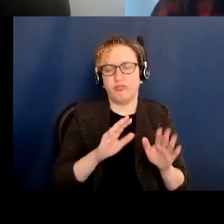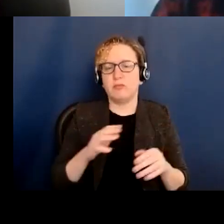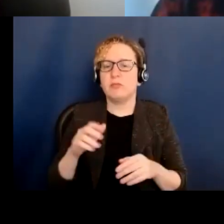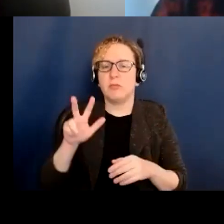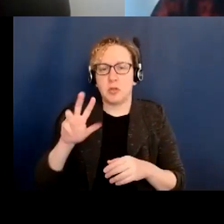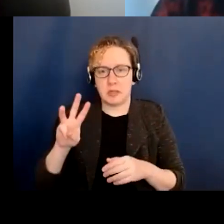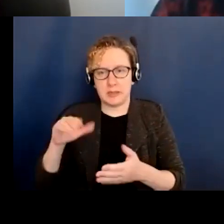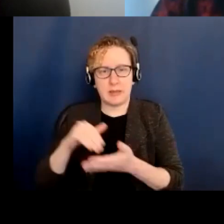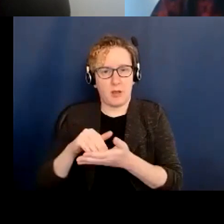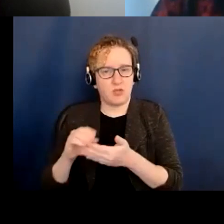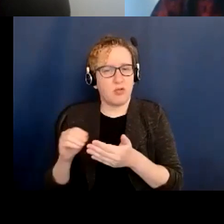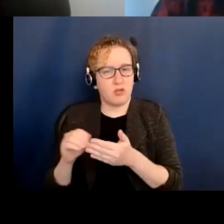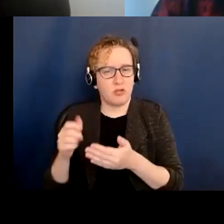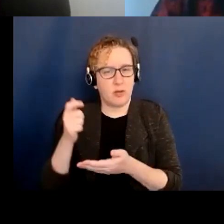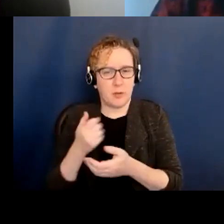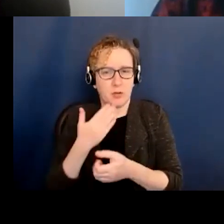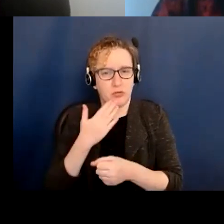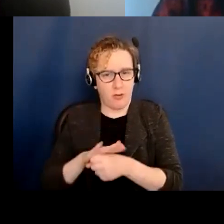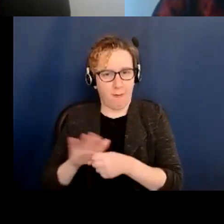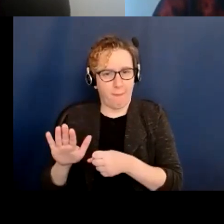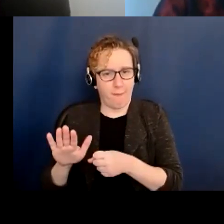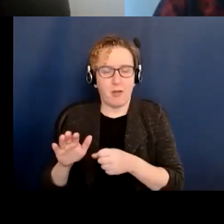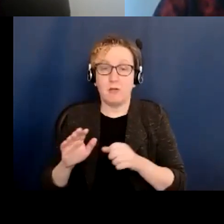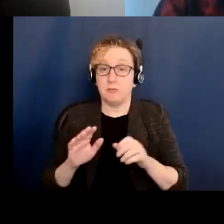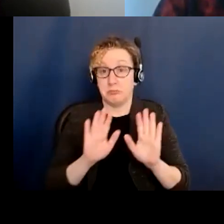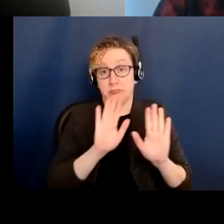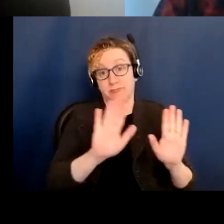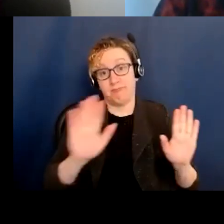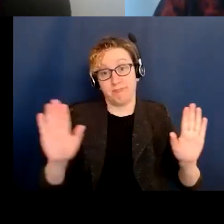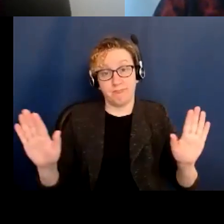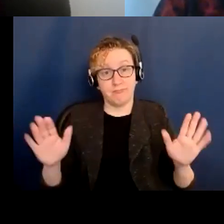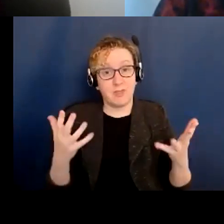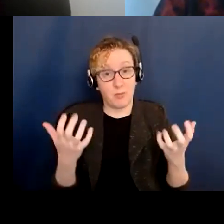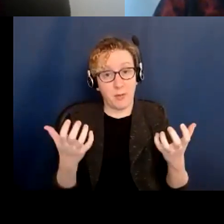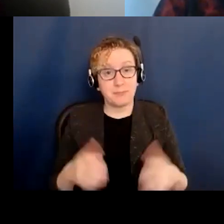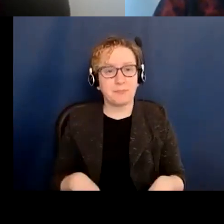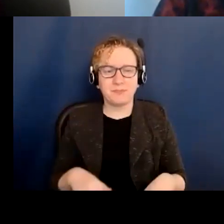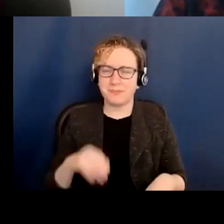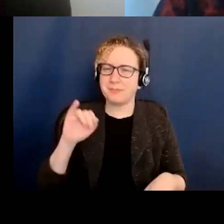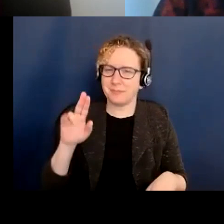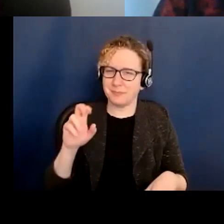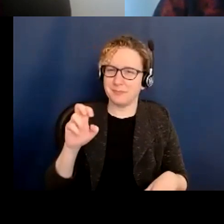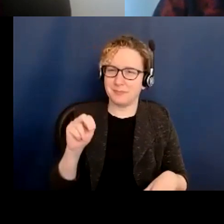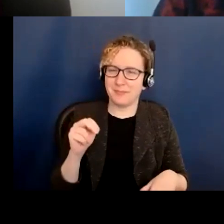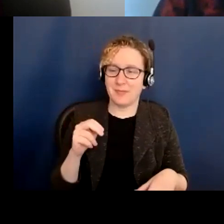It really depends on the case. I can see if someone was going to a middle or lower income country,